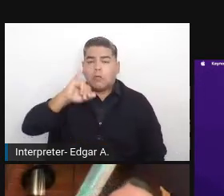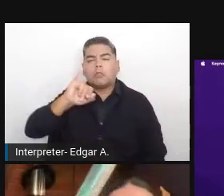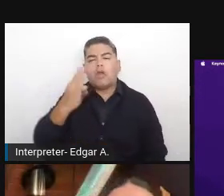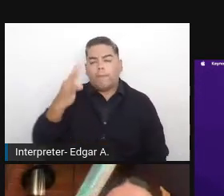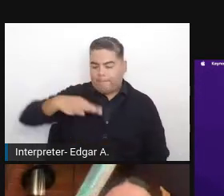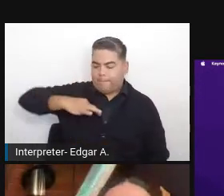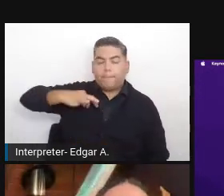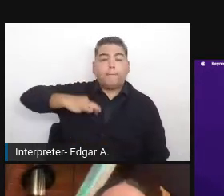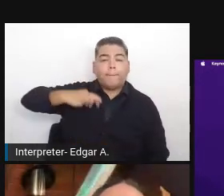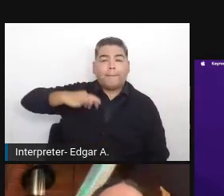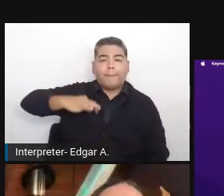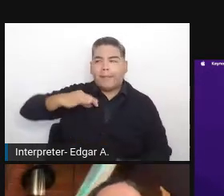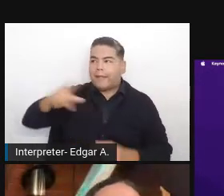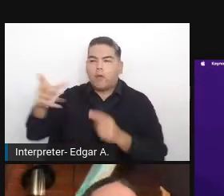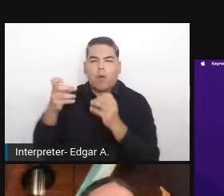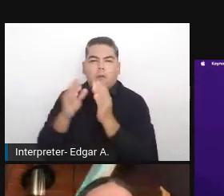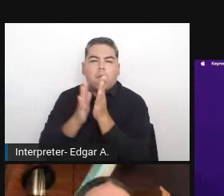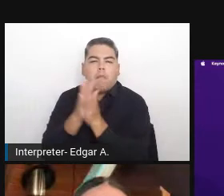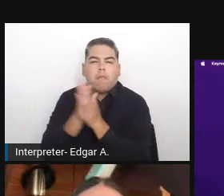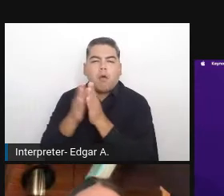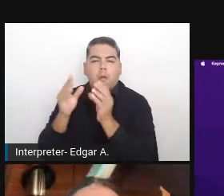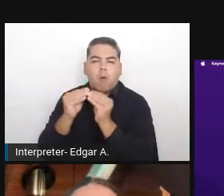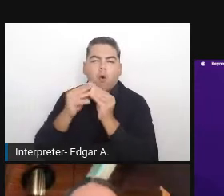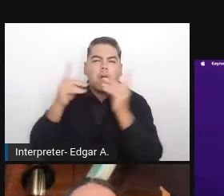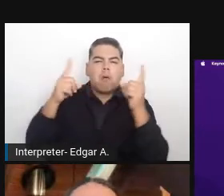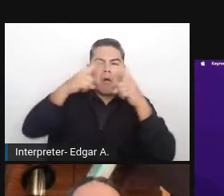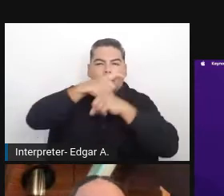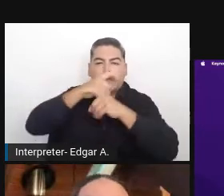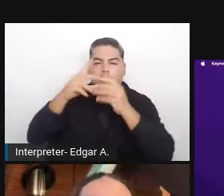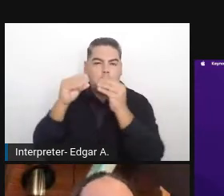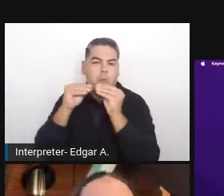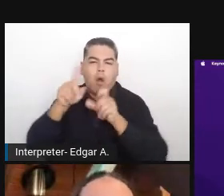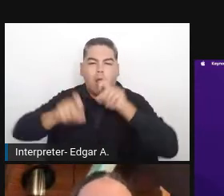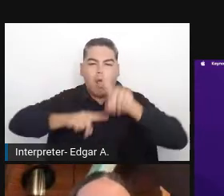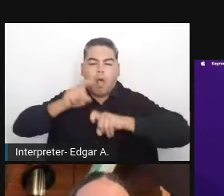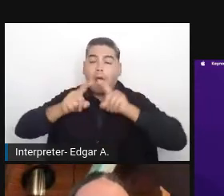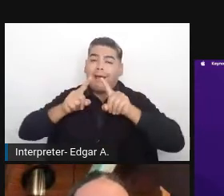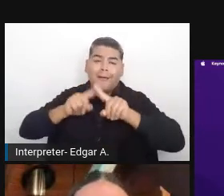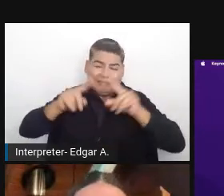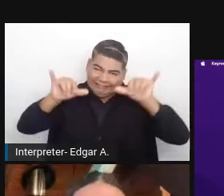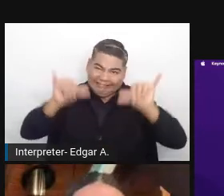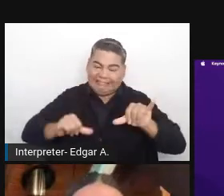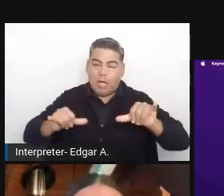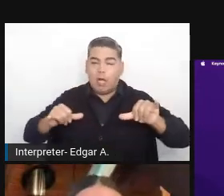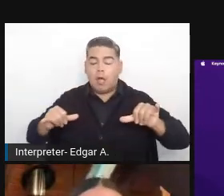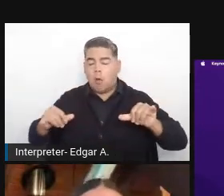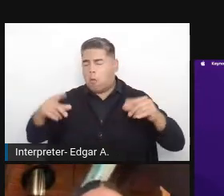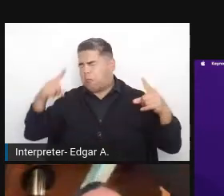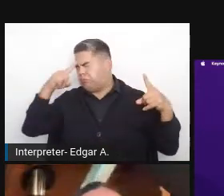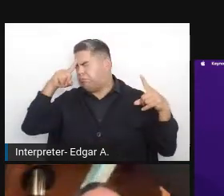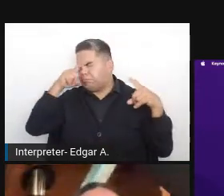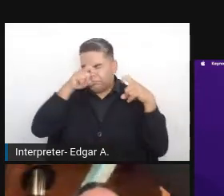so it can be a more complex form, but you still don't want to make it too difficult for them.